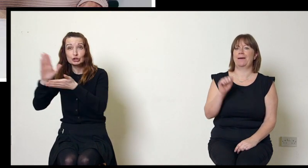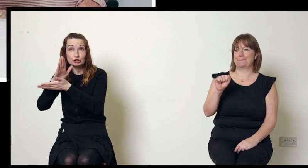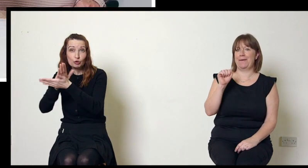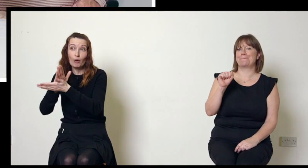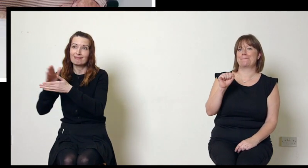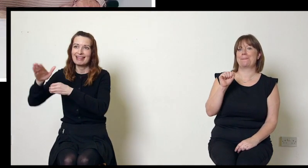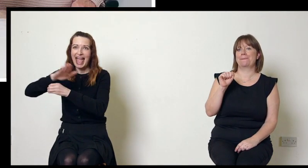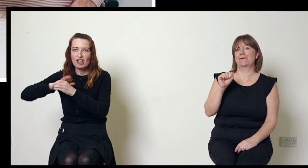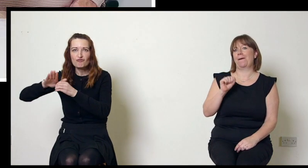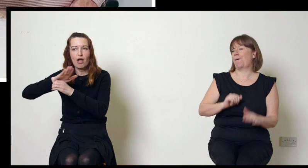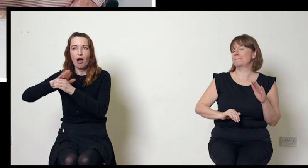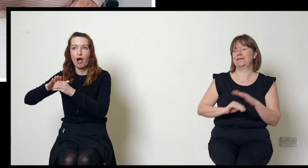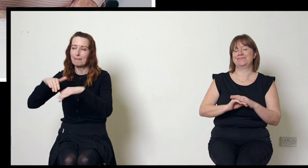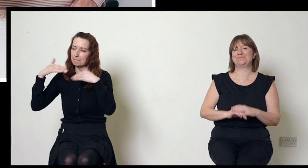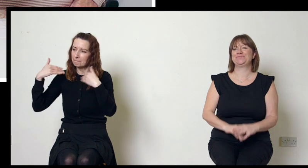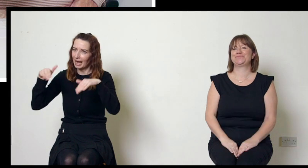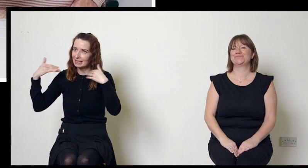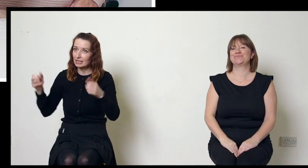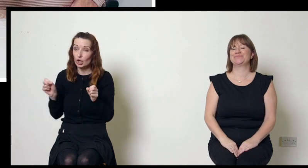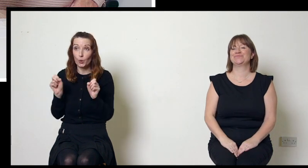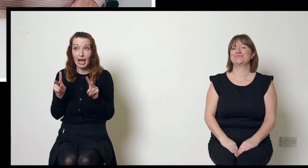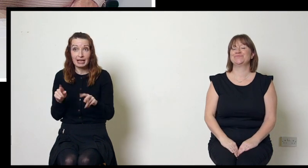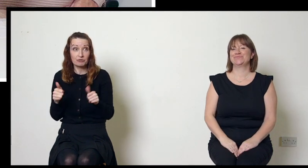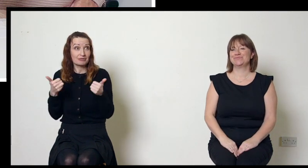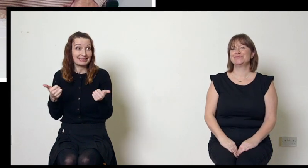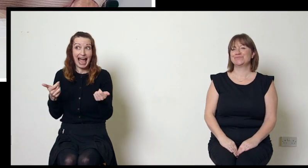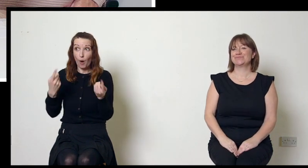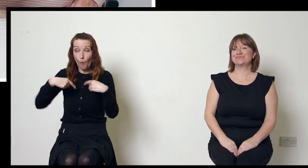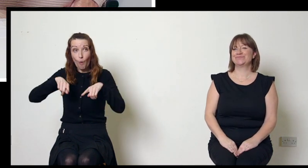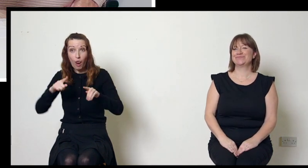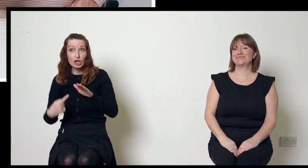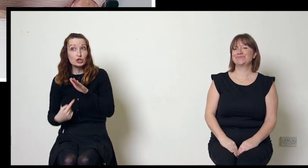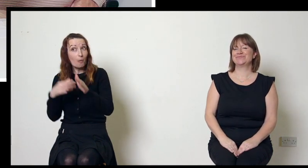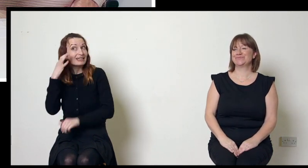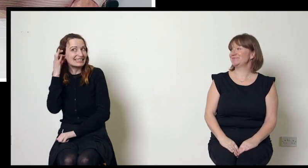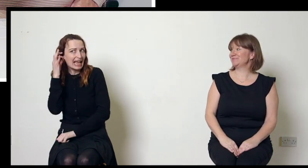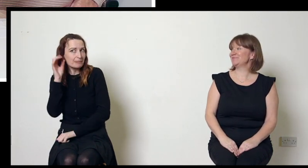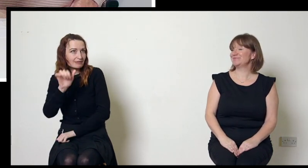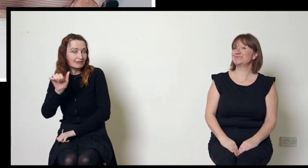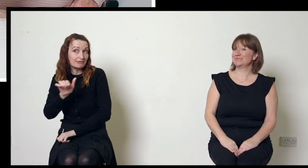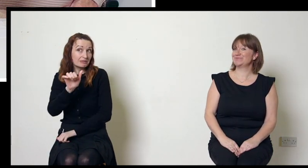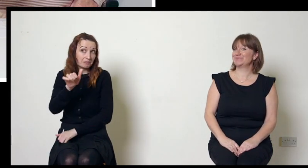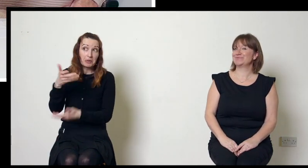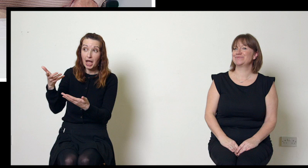Yeah, completely. Amazing. So, let's shall we do top tips? Yeah. Do you reckon?